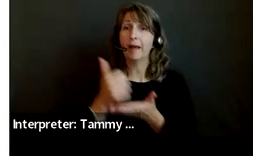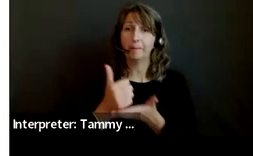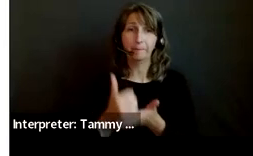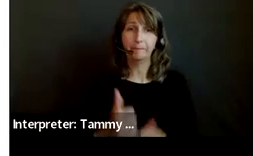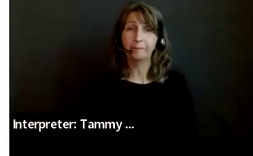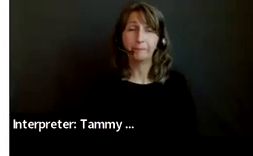So with accepting the effects of trauma, it's important for us to get out of our comfort zone.